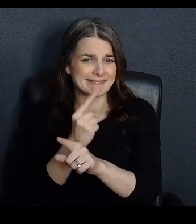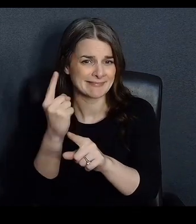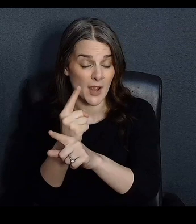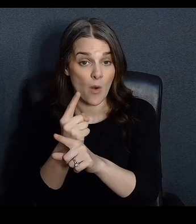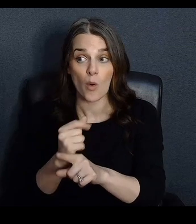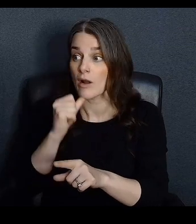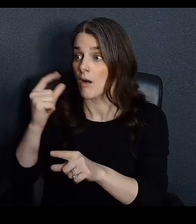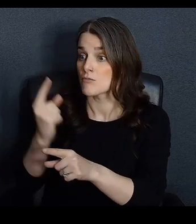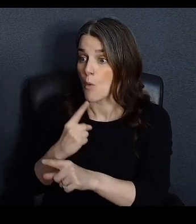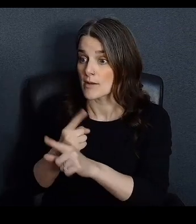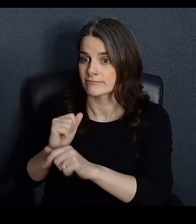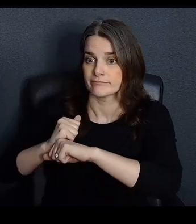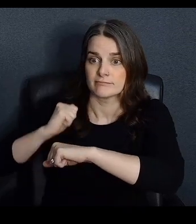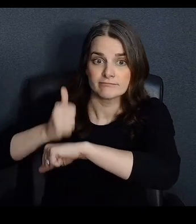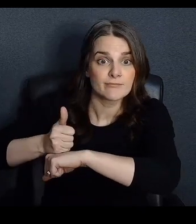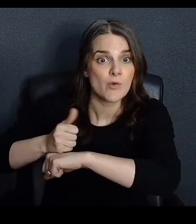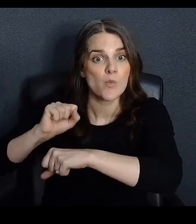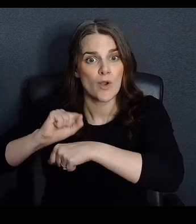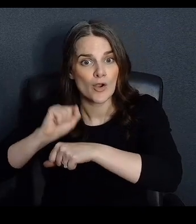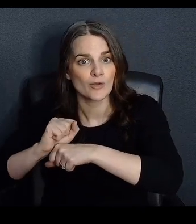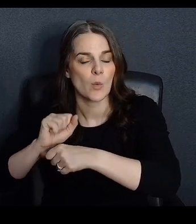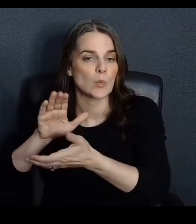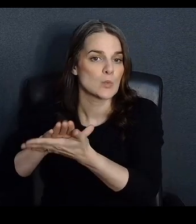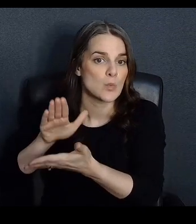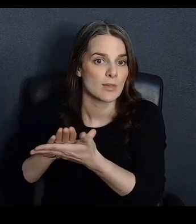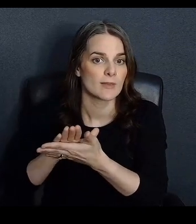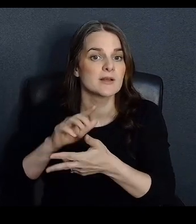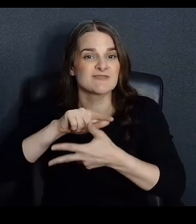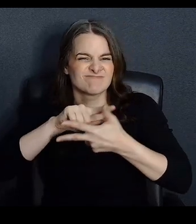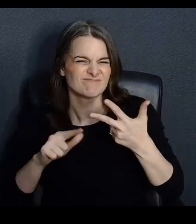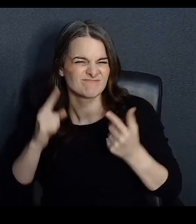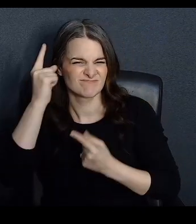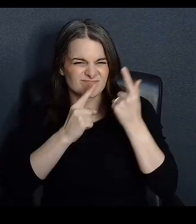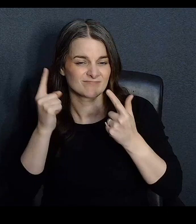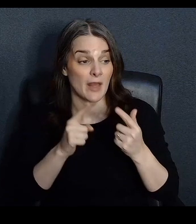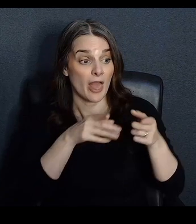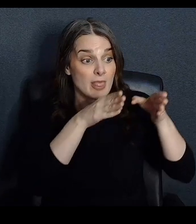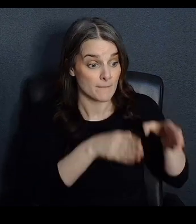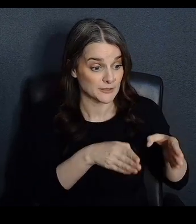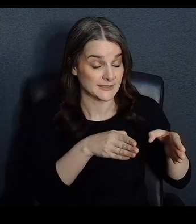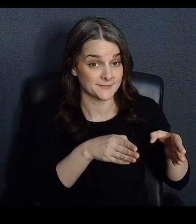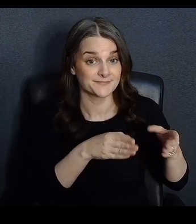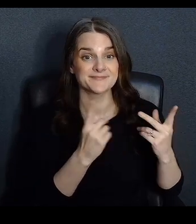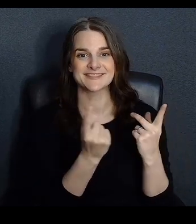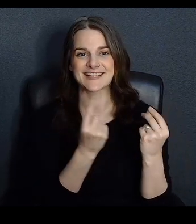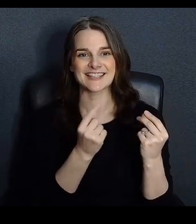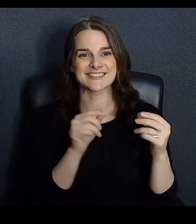at work or at school. So we're really considering all three of those factors, the person, their tasks or activities,